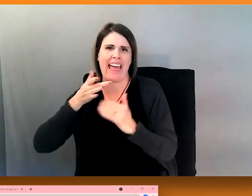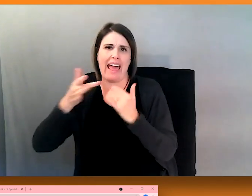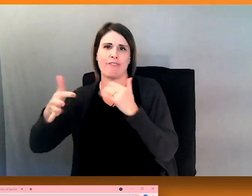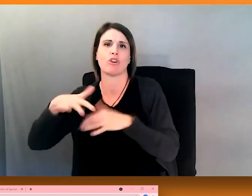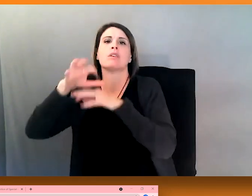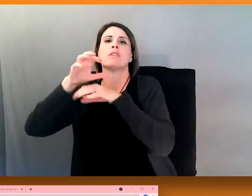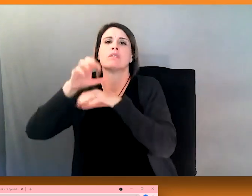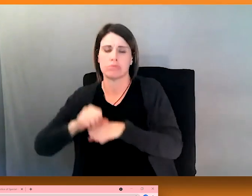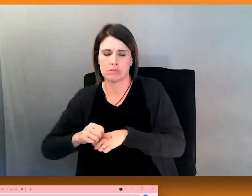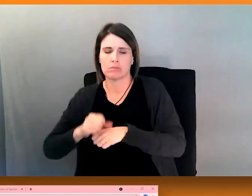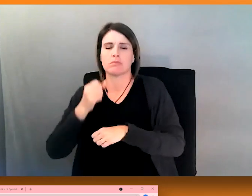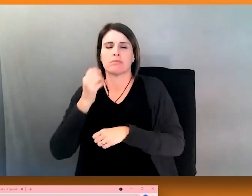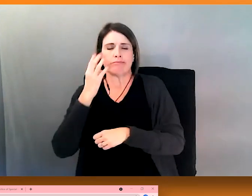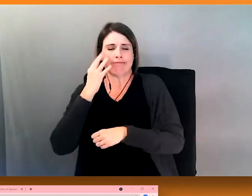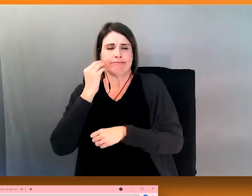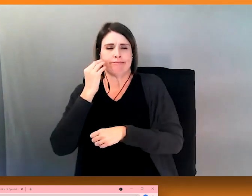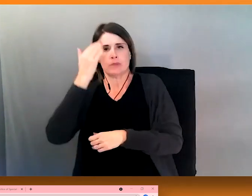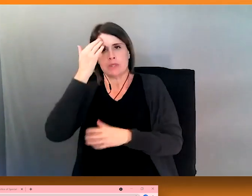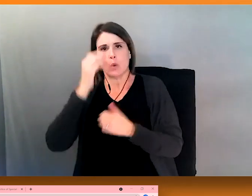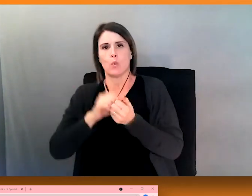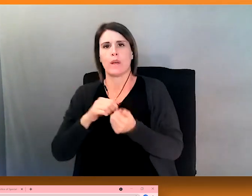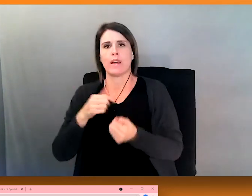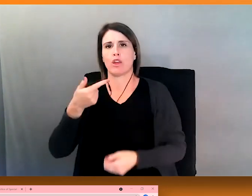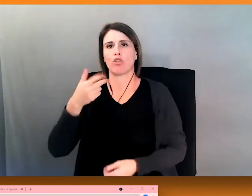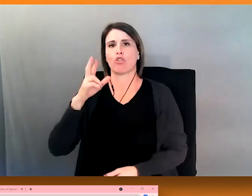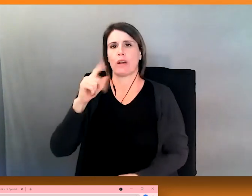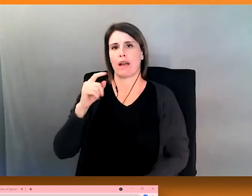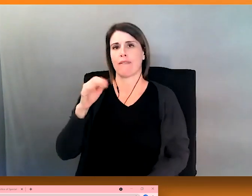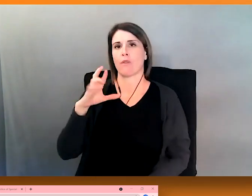and take a deeper dive, that's when you would use these other functions.